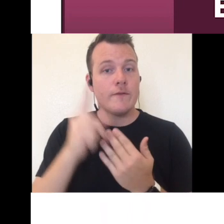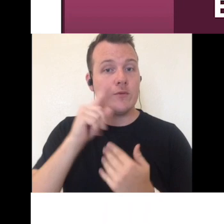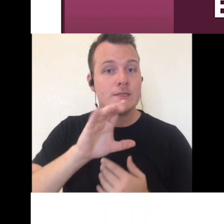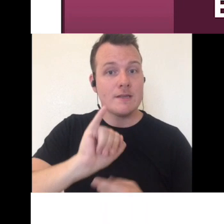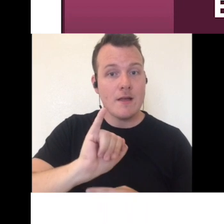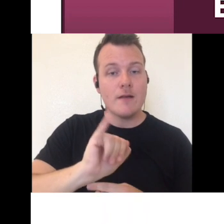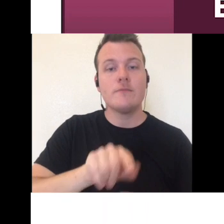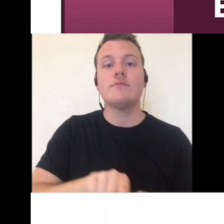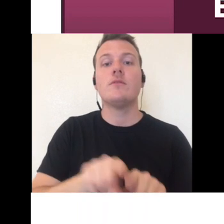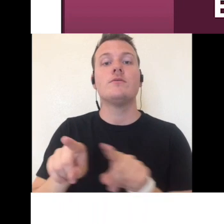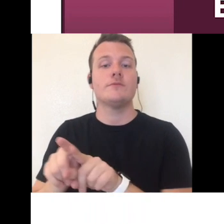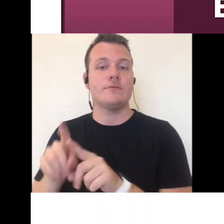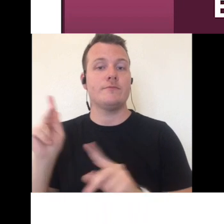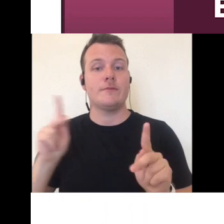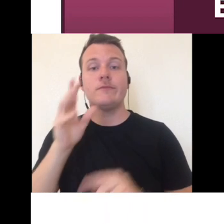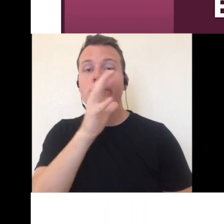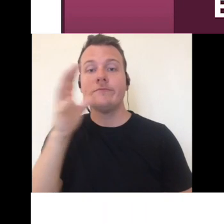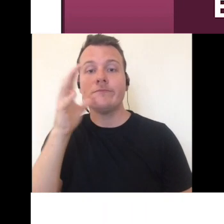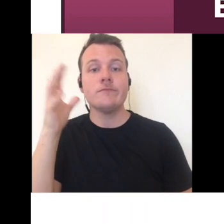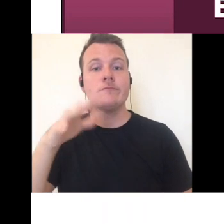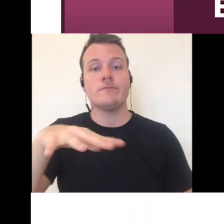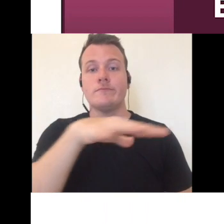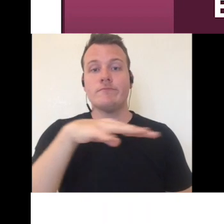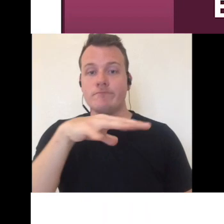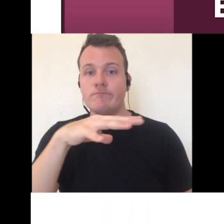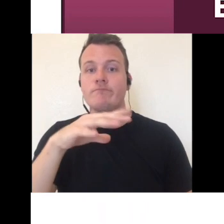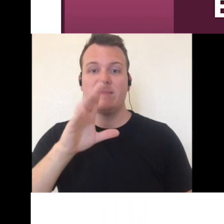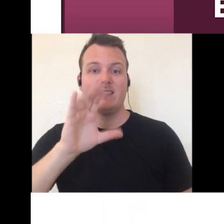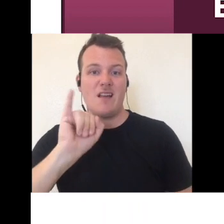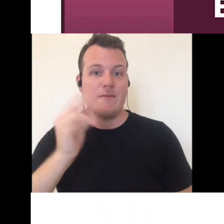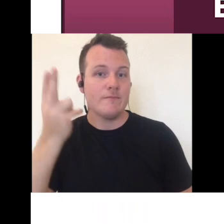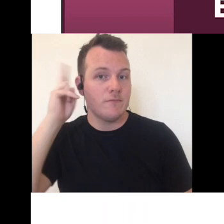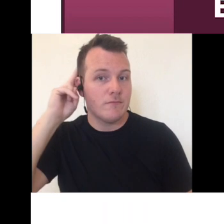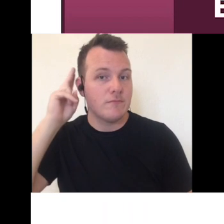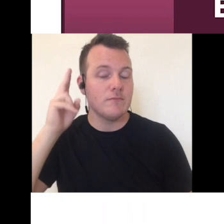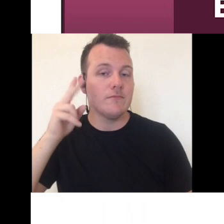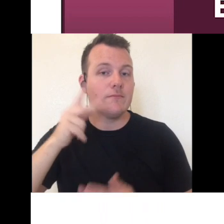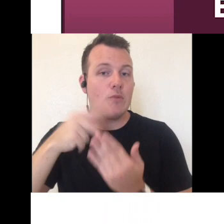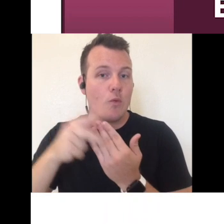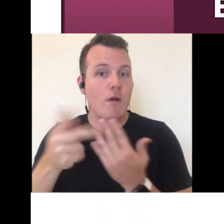implants and the programming of people in rural areas with cochlear implants as